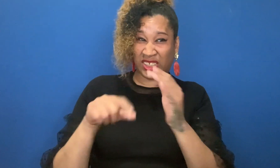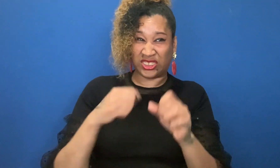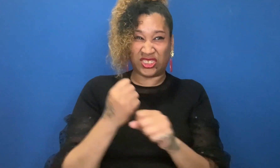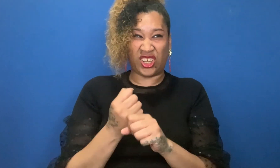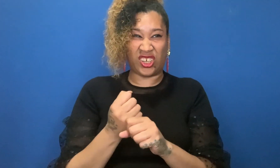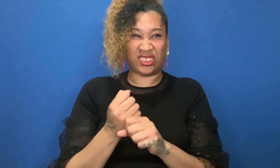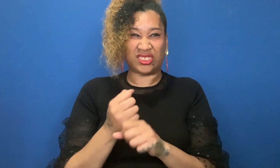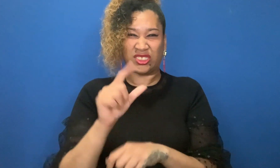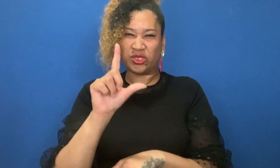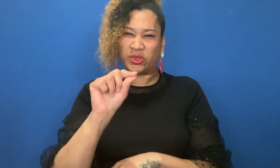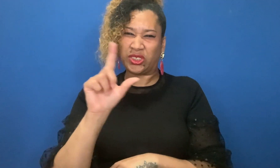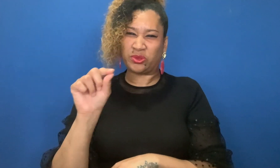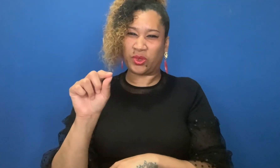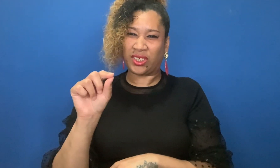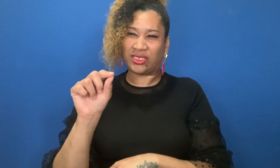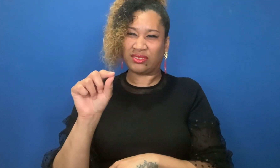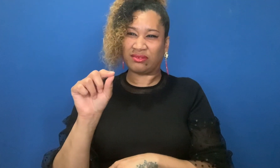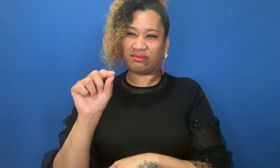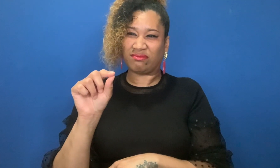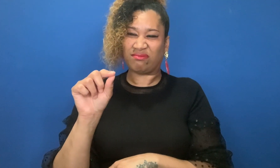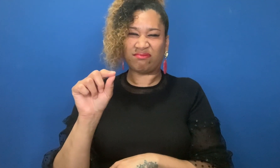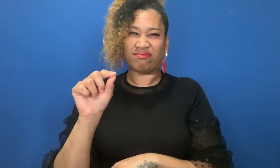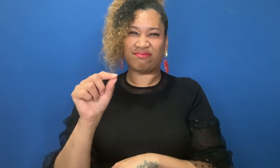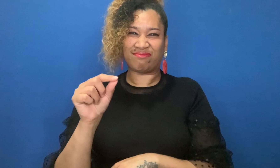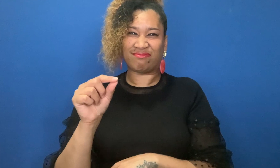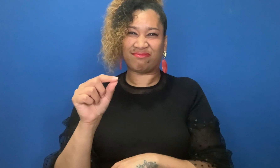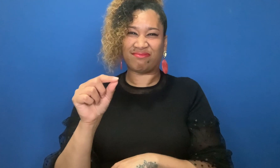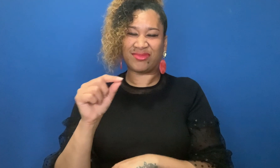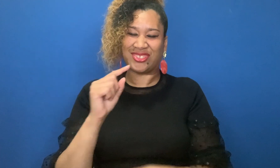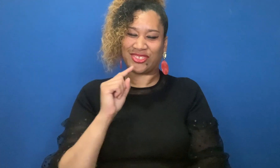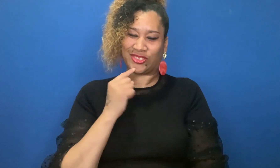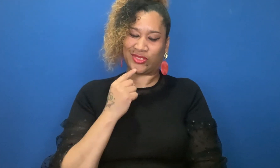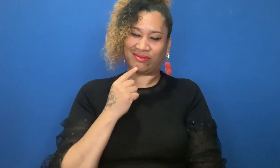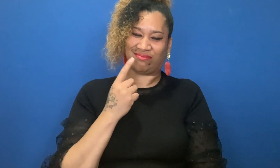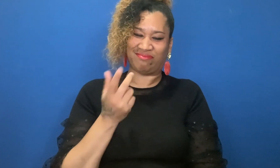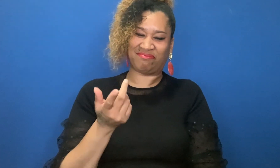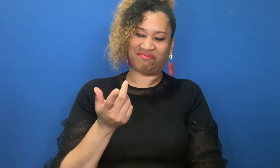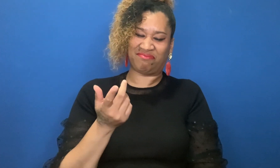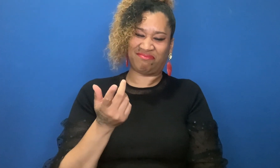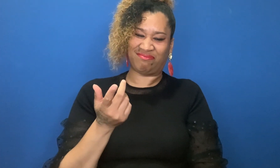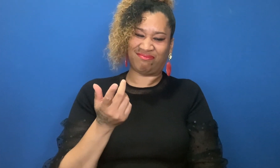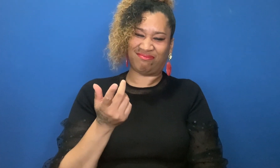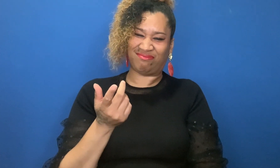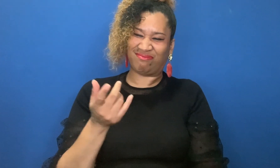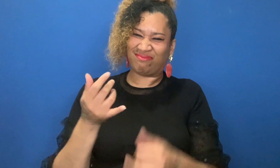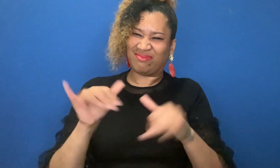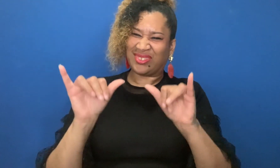In this year, 2020... Seriously?